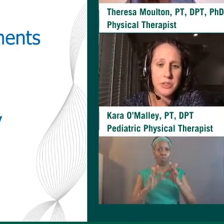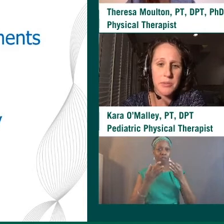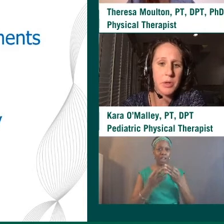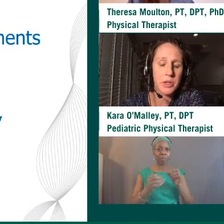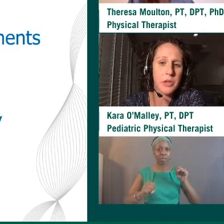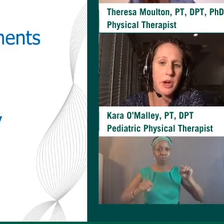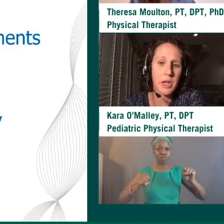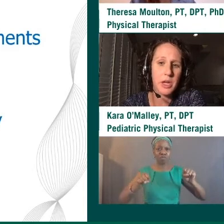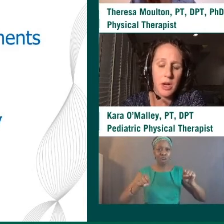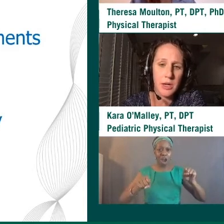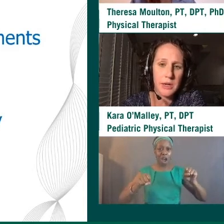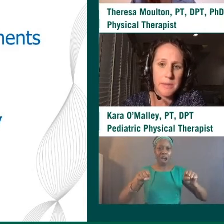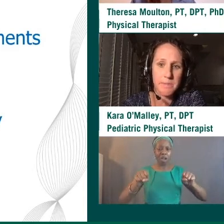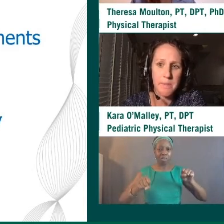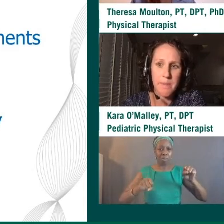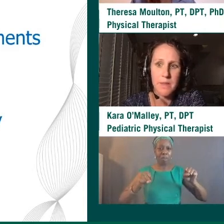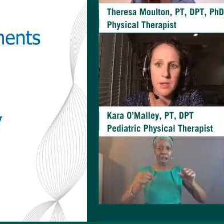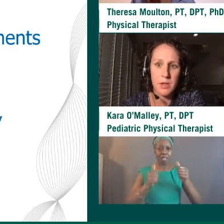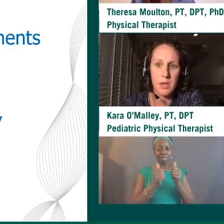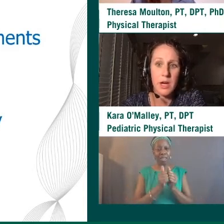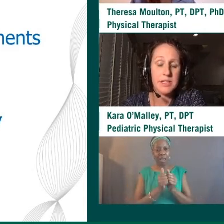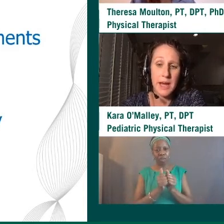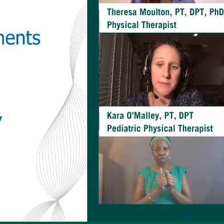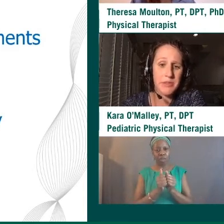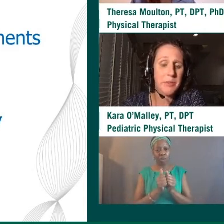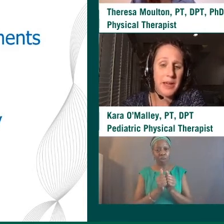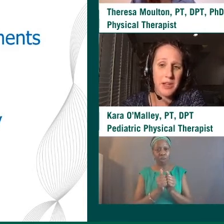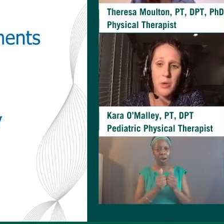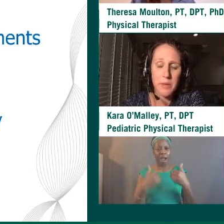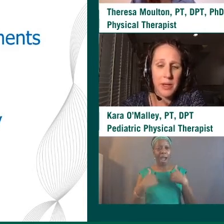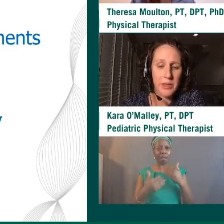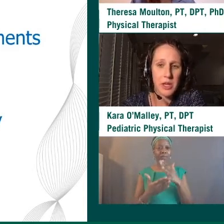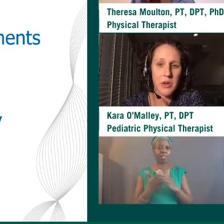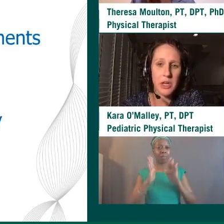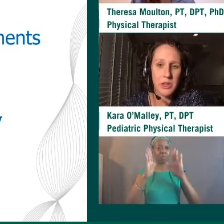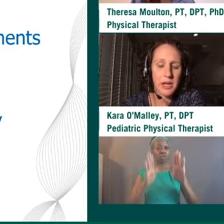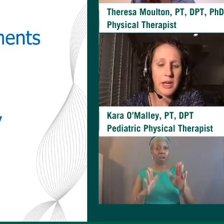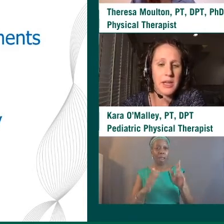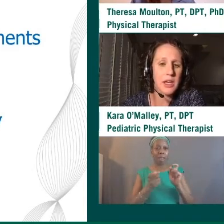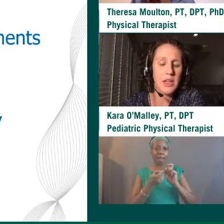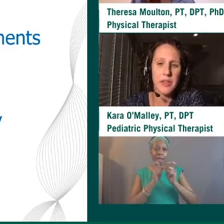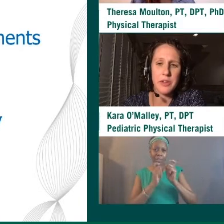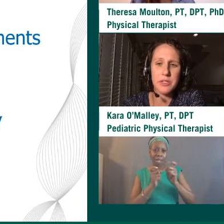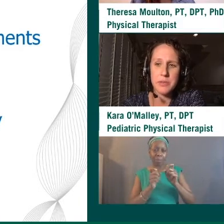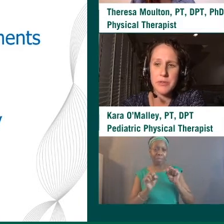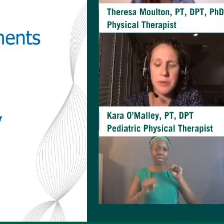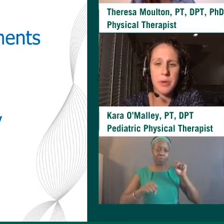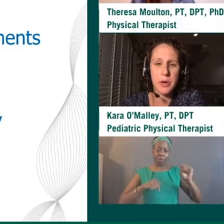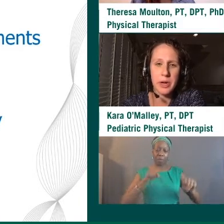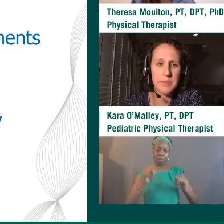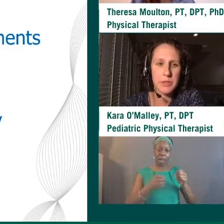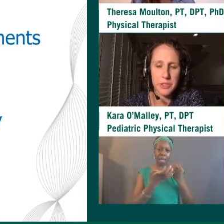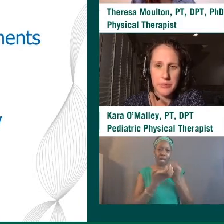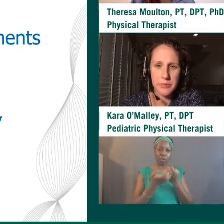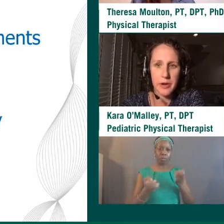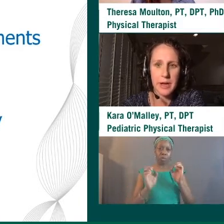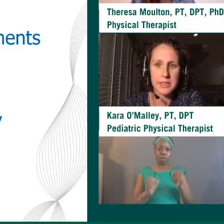There's some really great adaptive bike equipment that you can look at getting, that there's some different programs or different grants